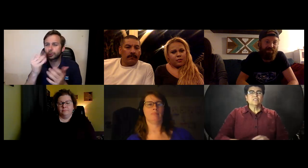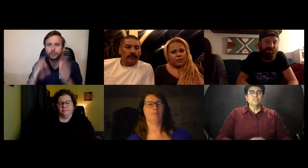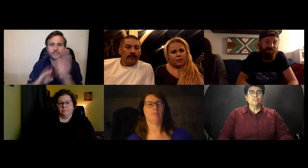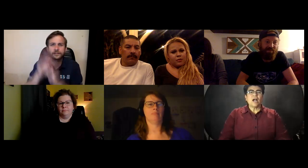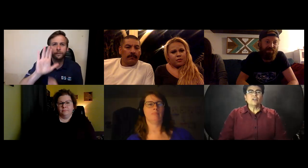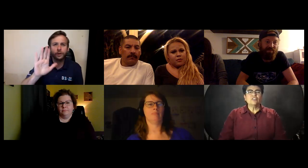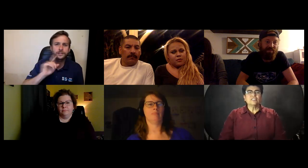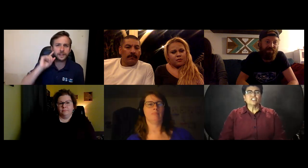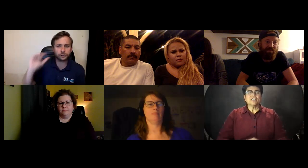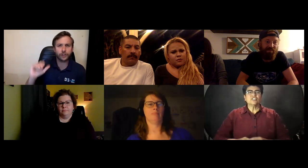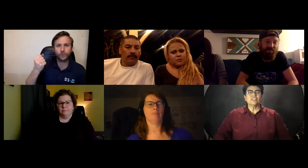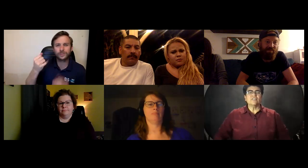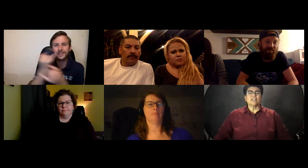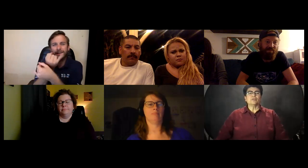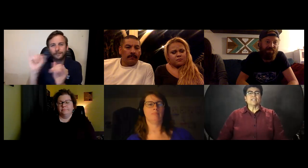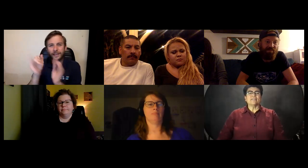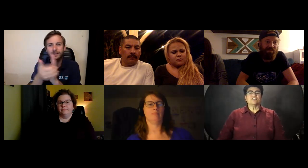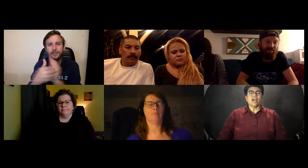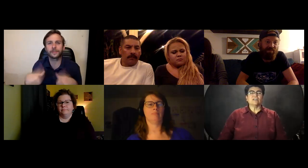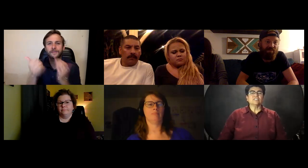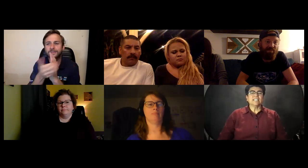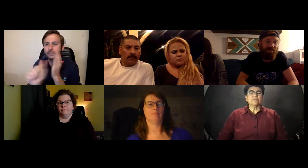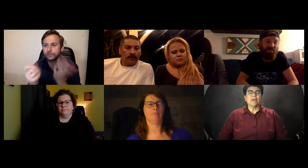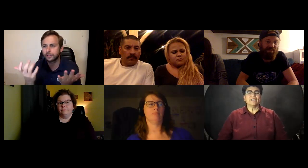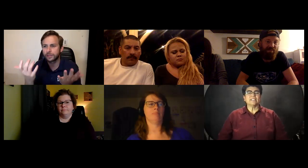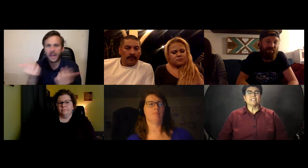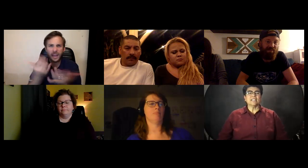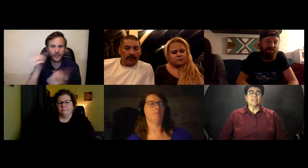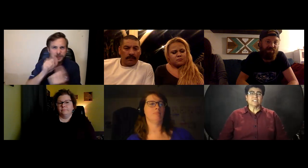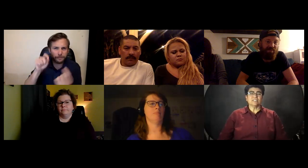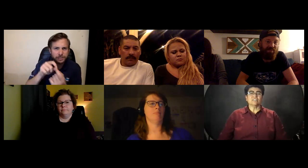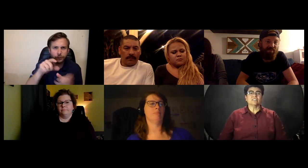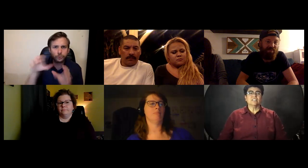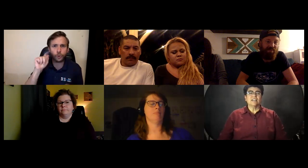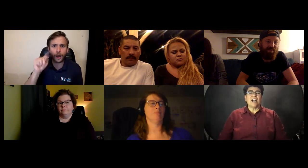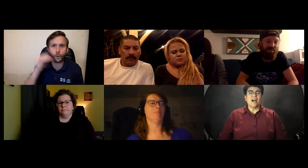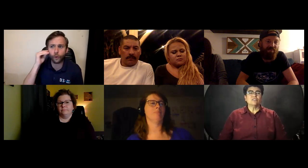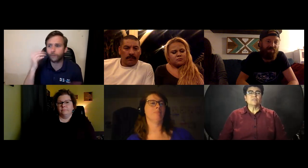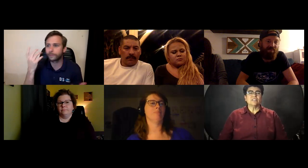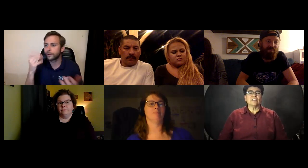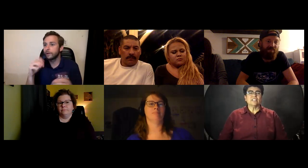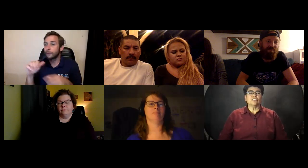do how do you suggest to develop your deaf child's independent